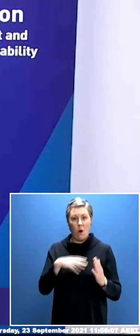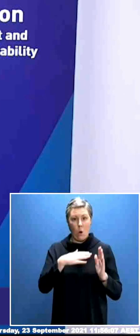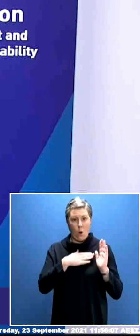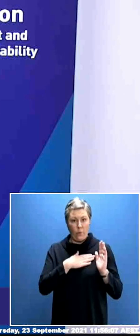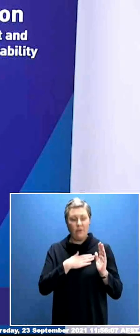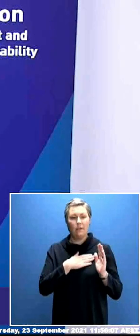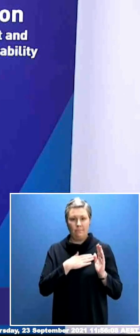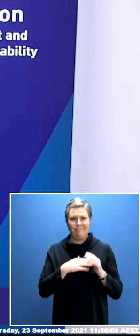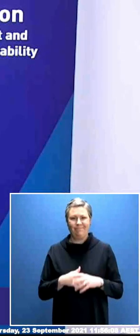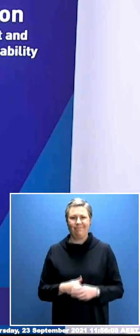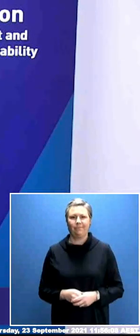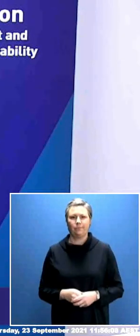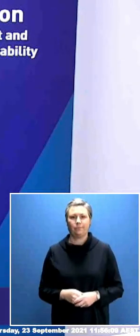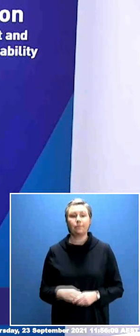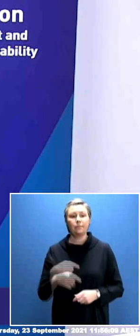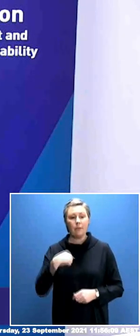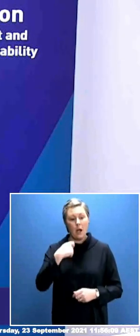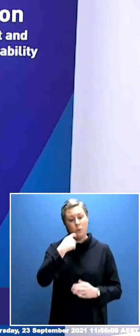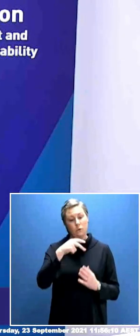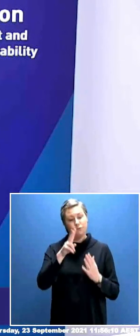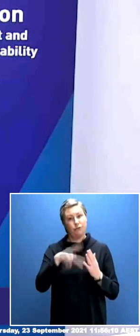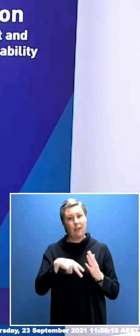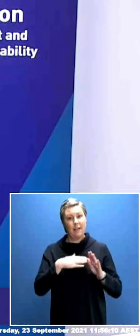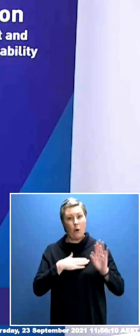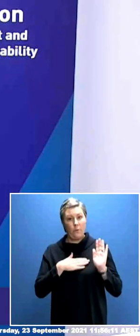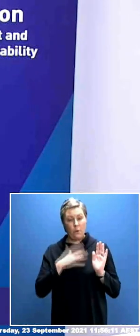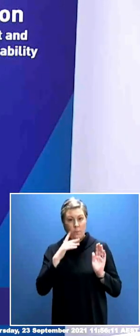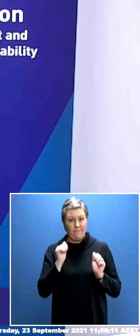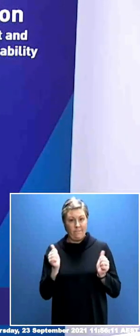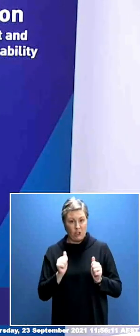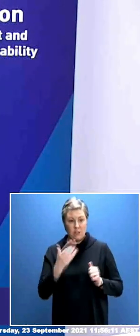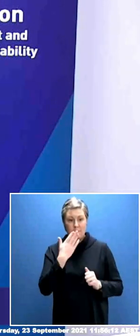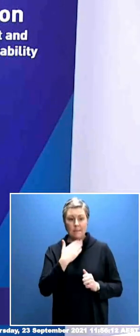Thank you, Commissioner. I will read you the oath, the end please say yes or I do.